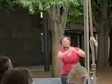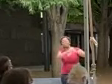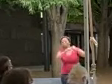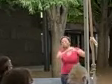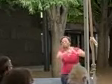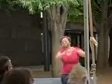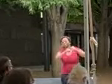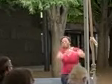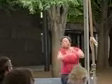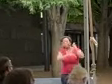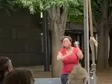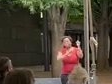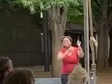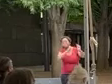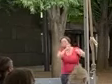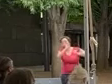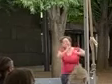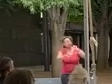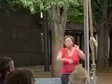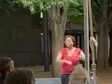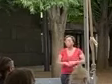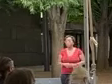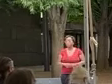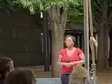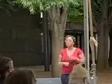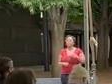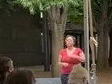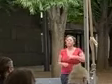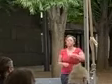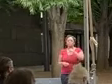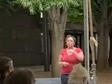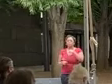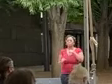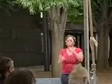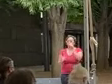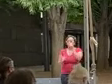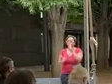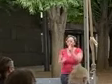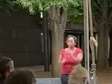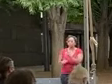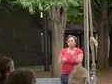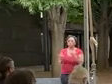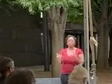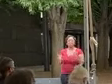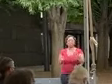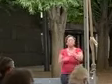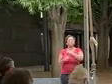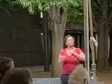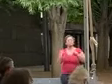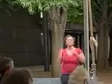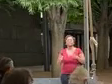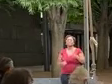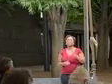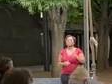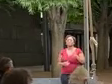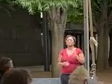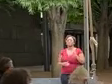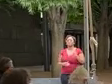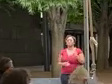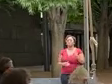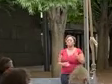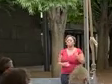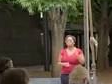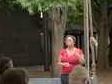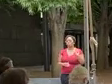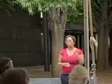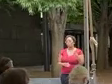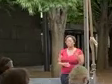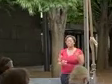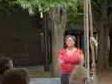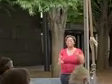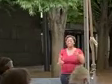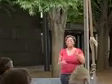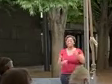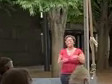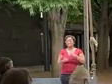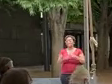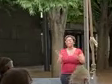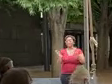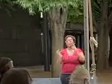I am proud to have introduced a resolution with Senator Duckworth this year which commemorates the 20th anniversary